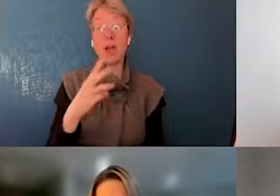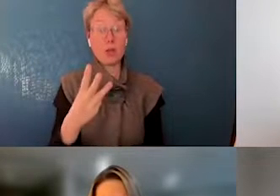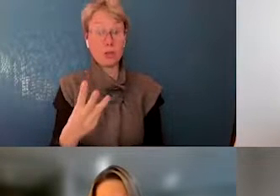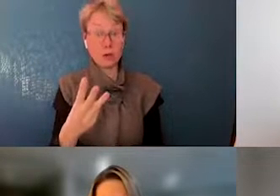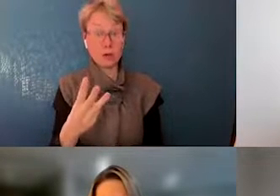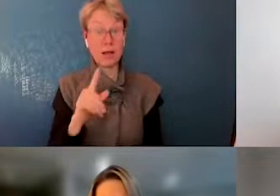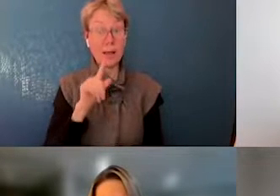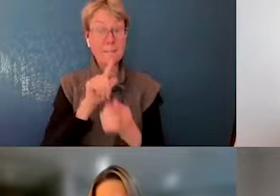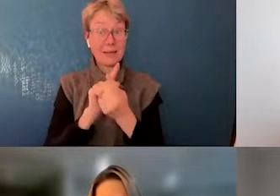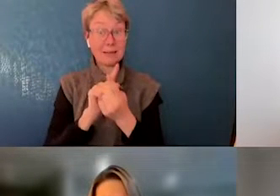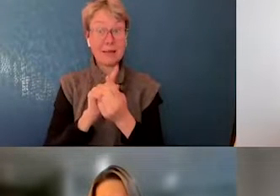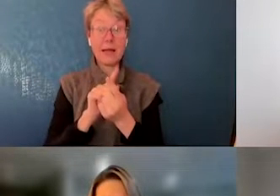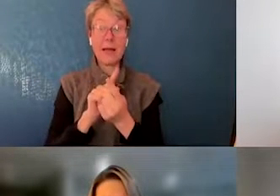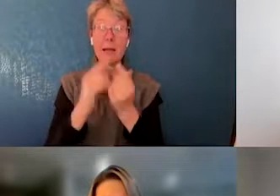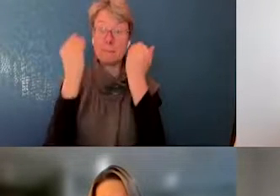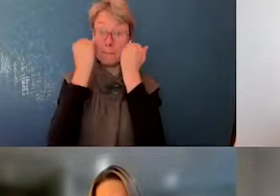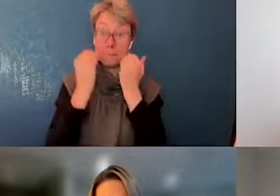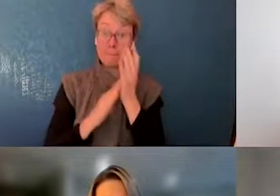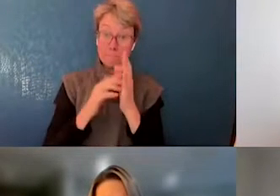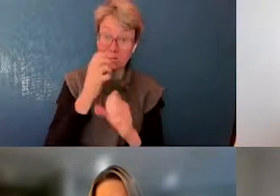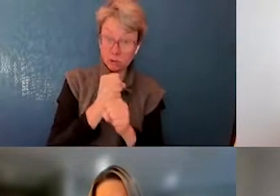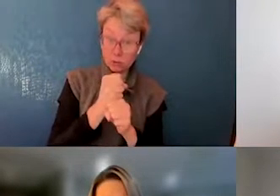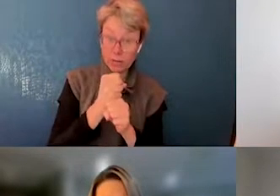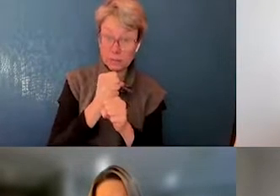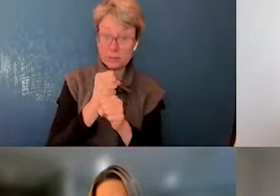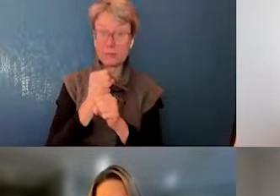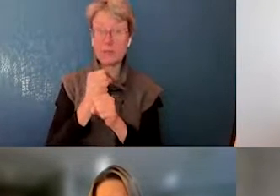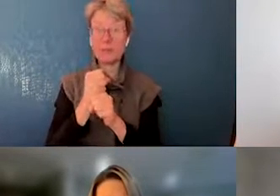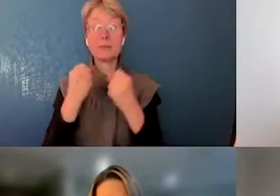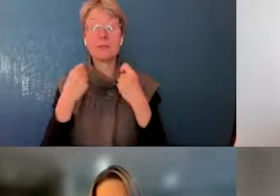and solicitor so um you're welcome to also tune in into those ones if you're